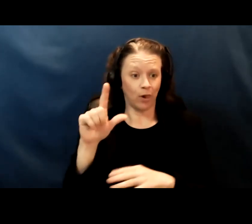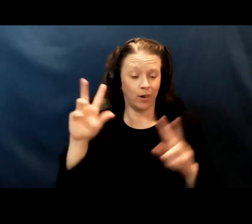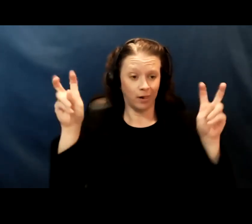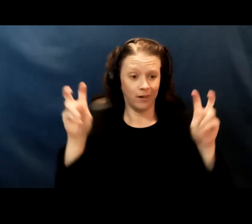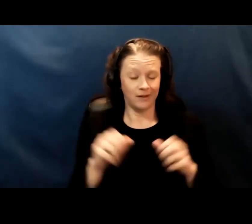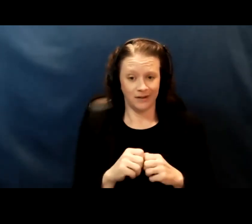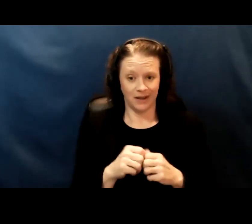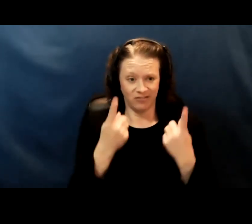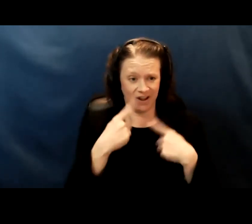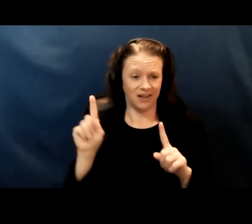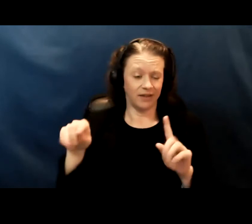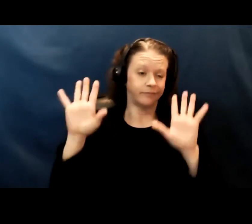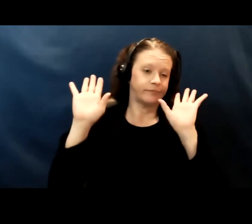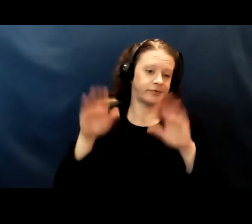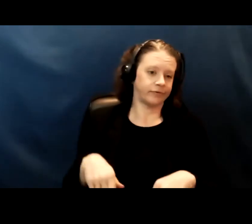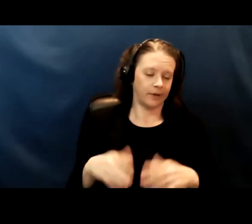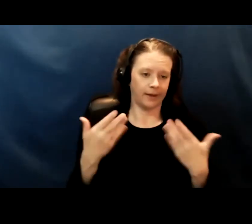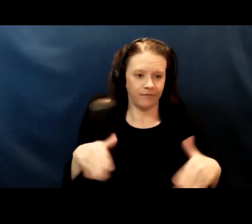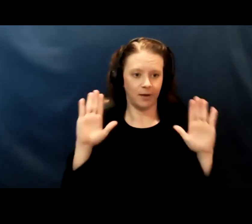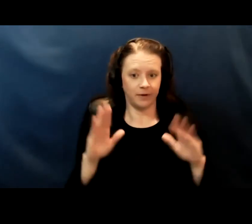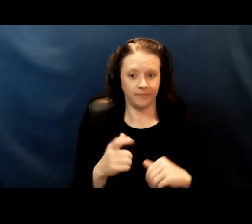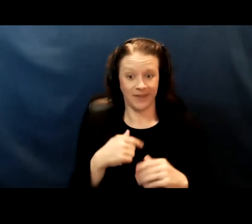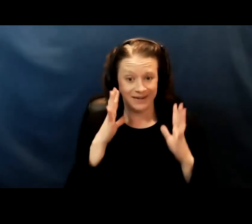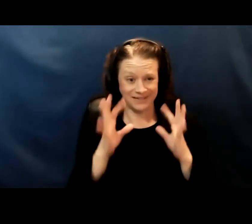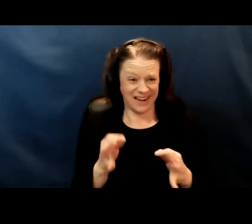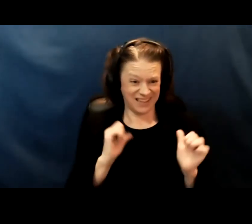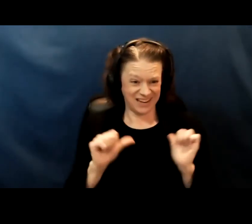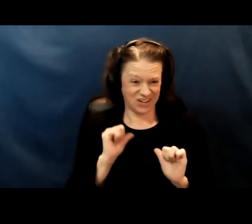they just gave up. And I decided that it's not for me.